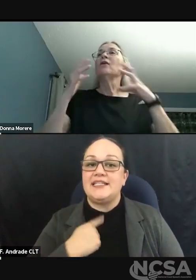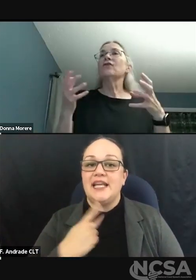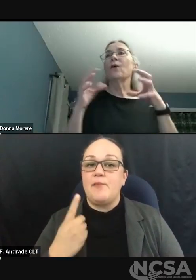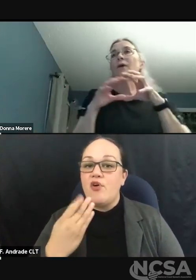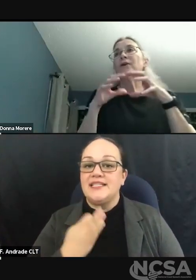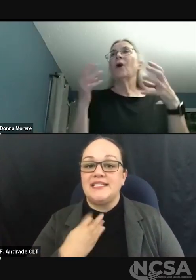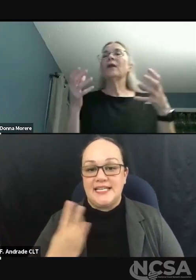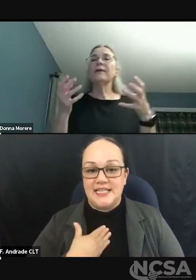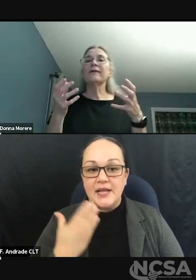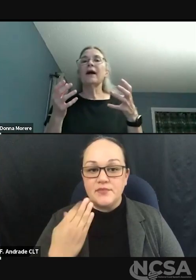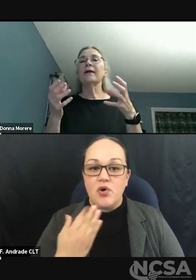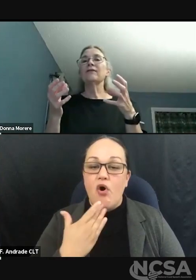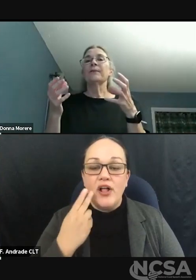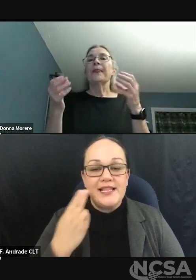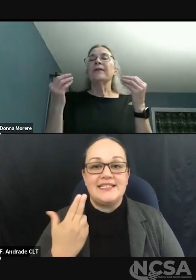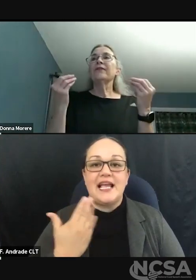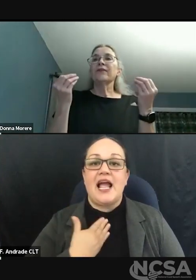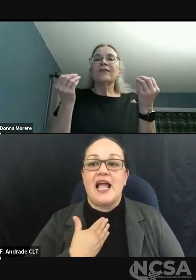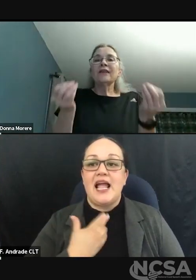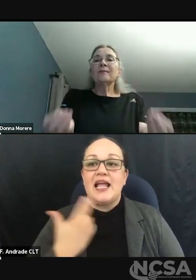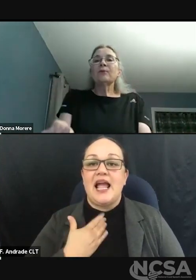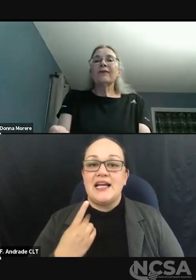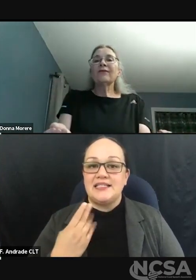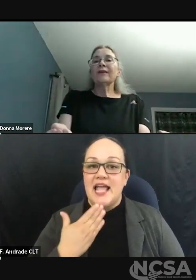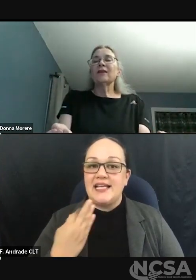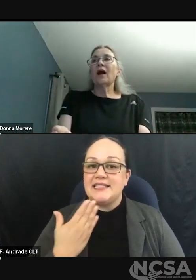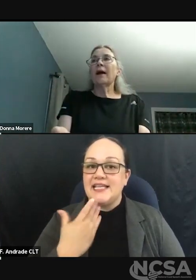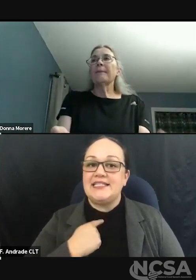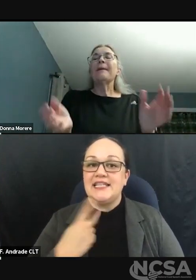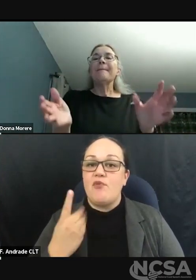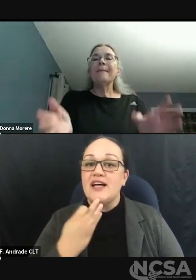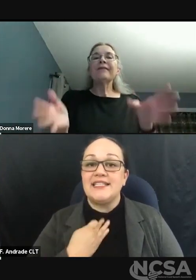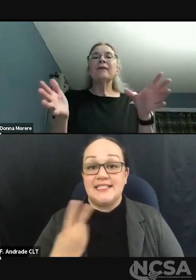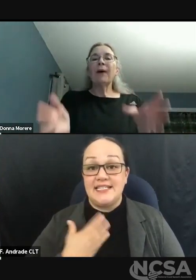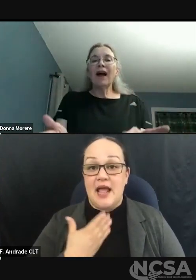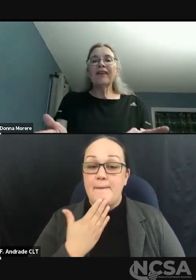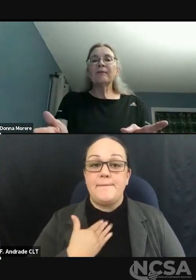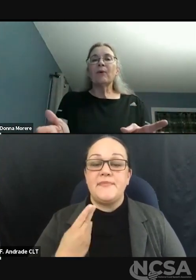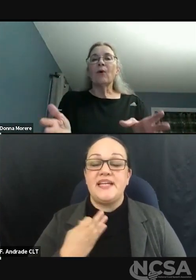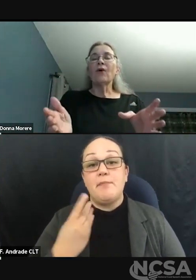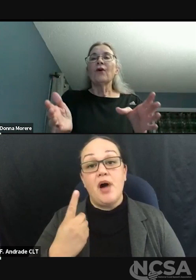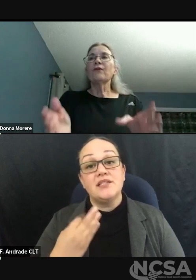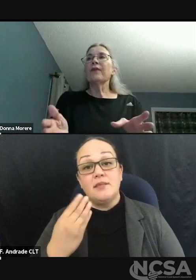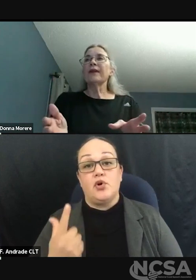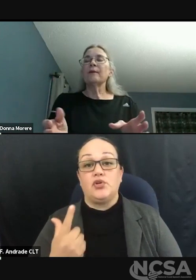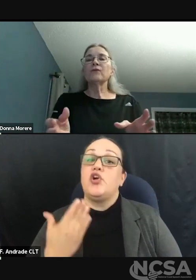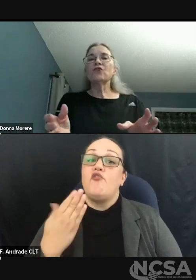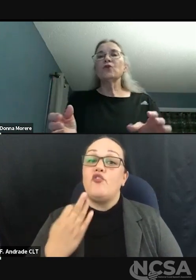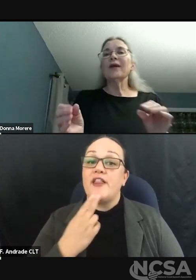So you know all of these guys. This extended processing time makes it possible for them to